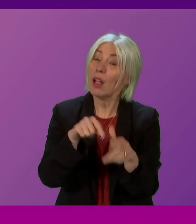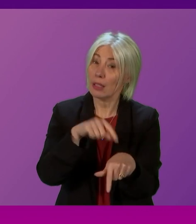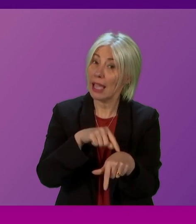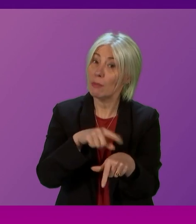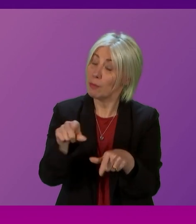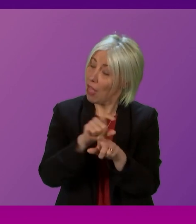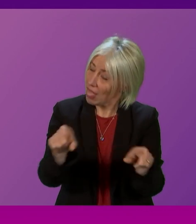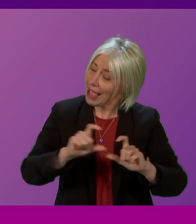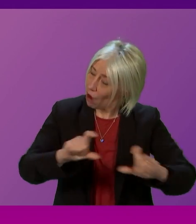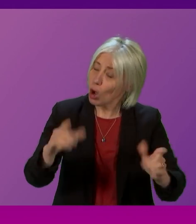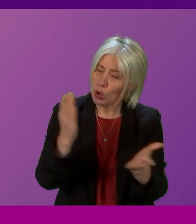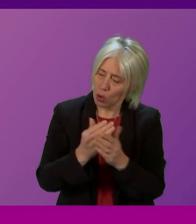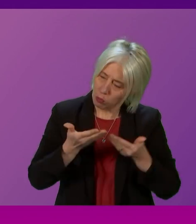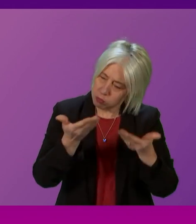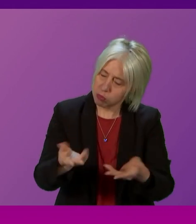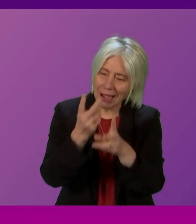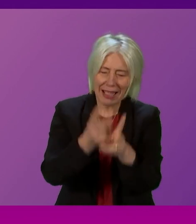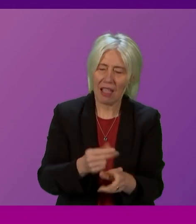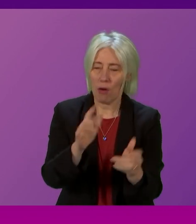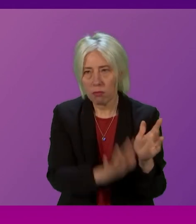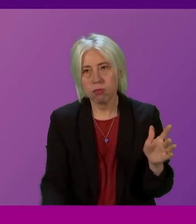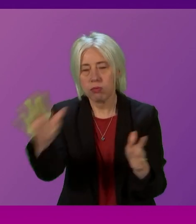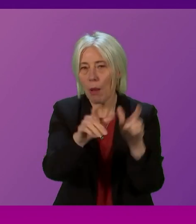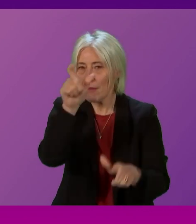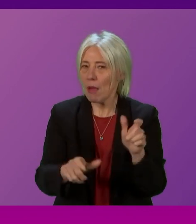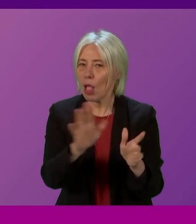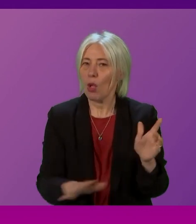do for the vast majority of patients across our country.